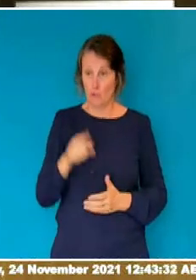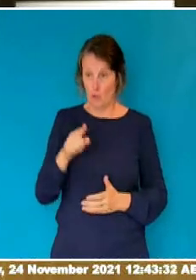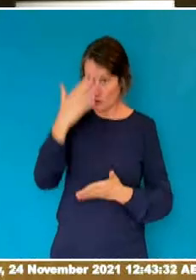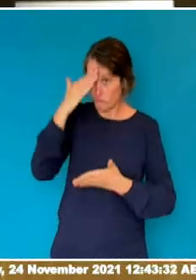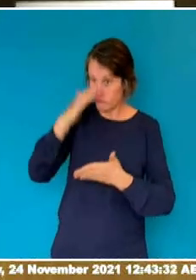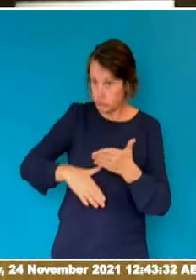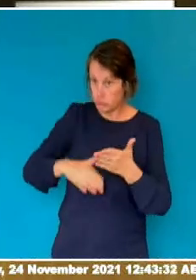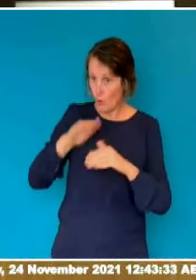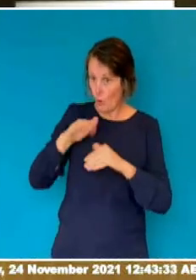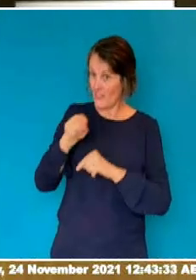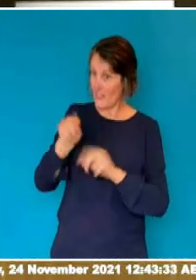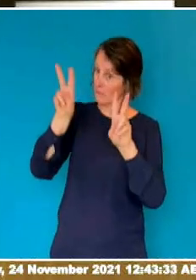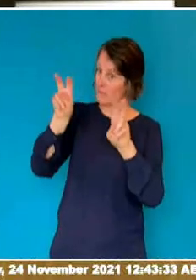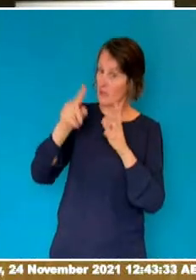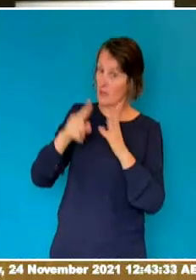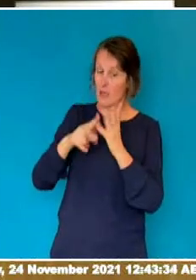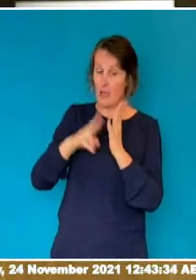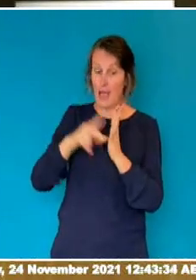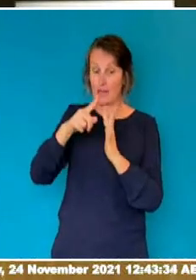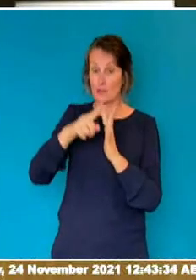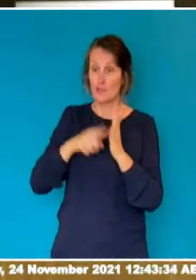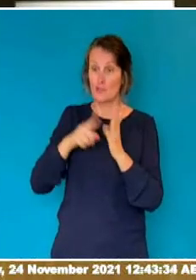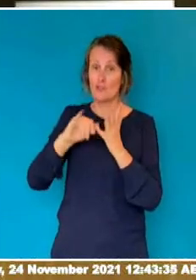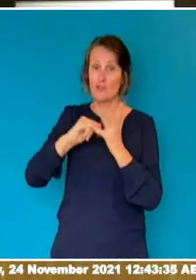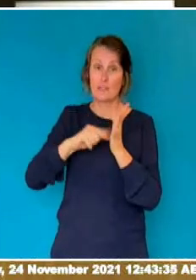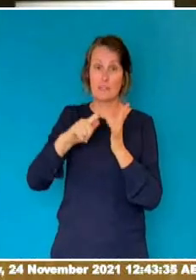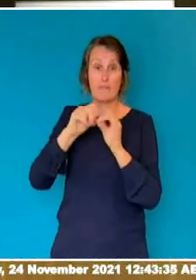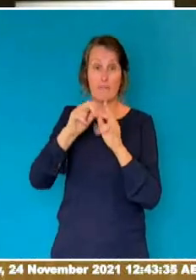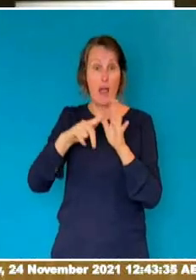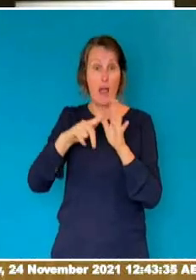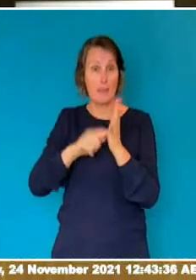I have a level of familiarity with it, yes.